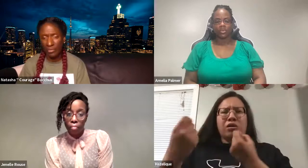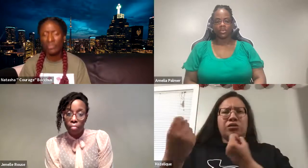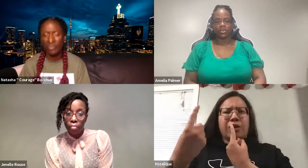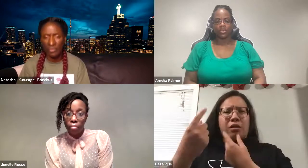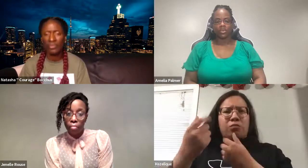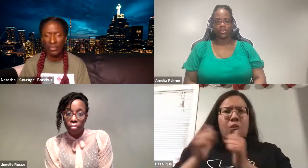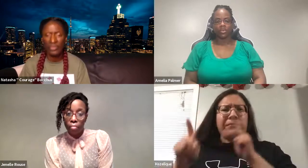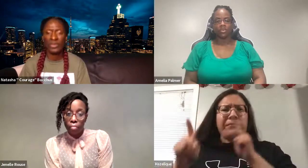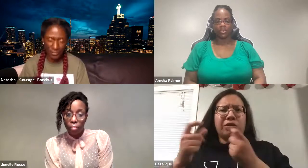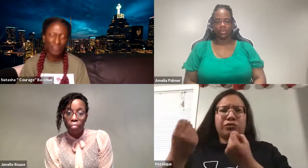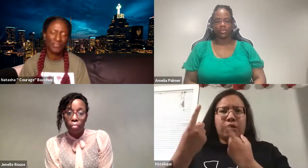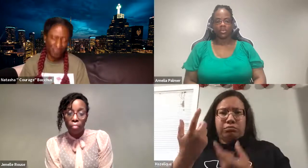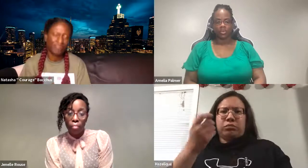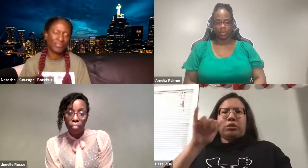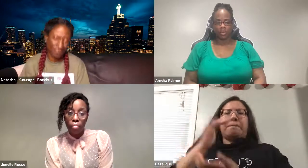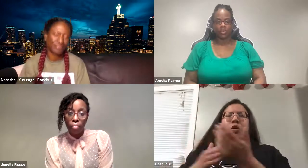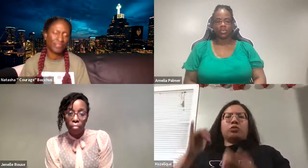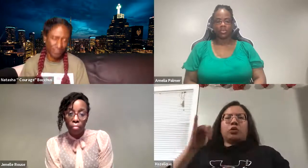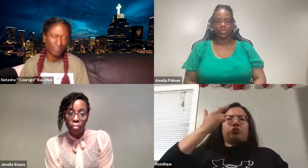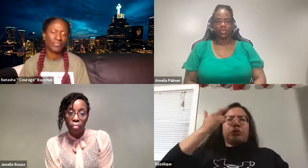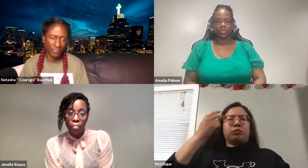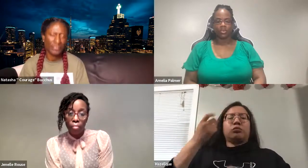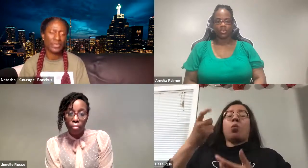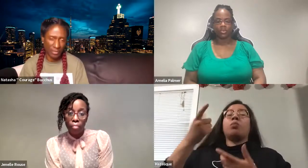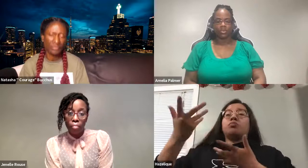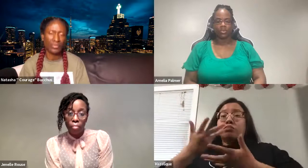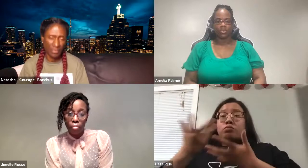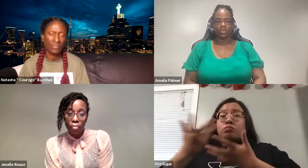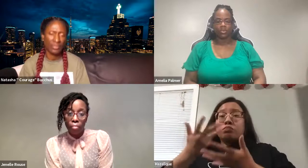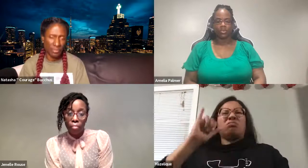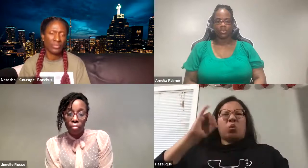and that's the discussion that we have with each other. how we can have that common understanding